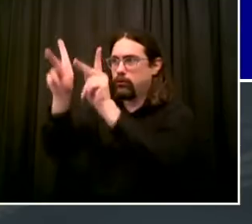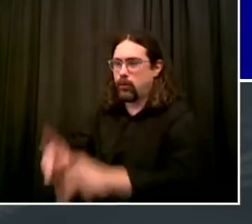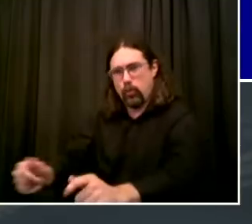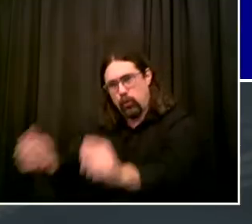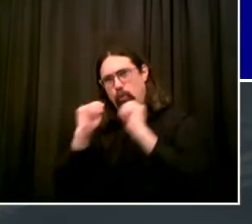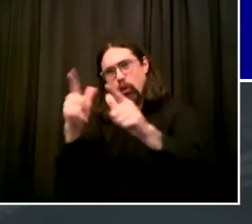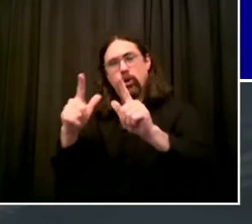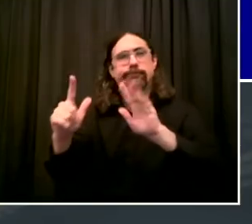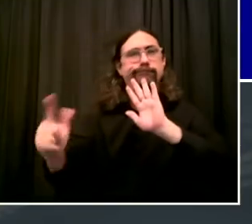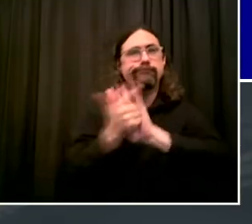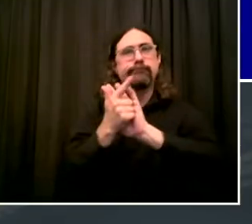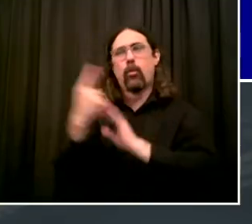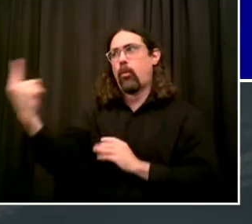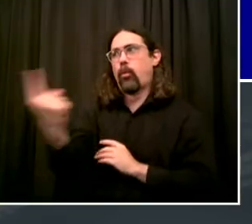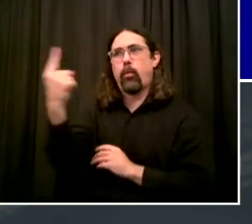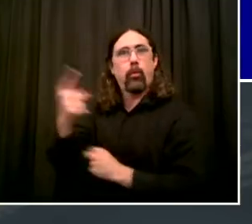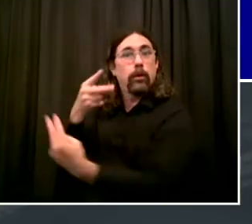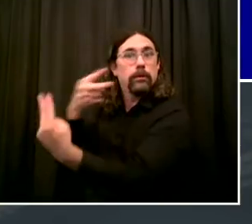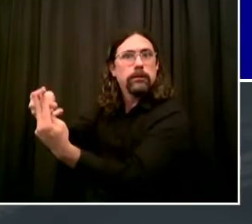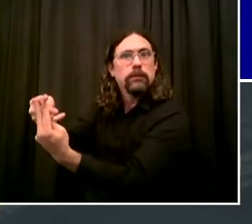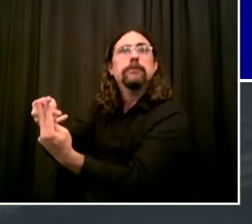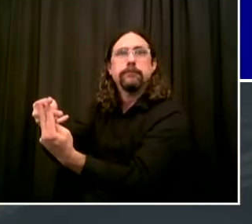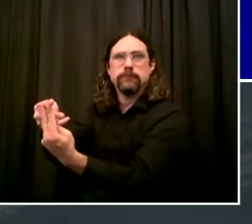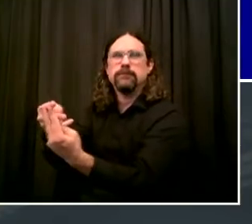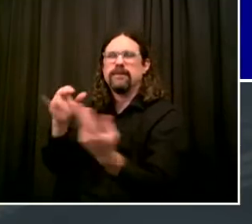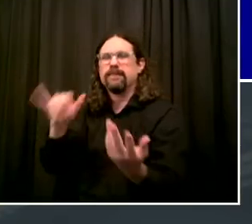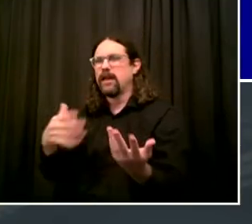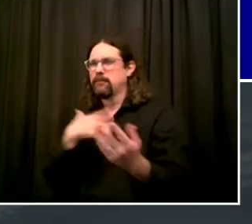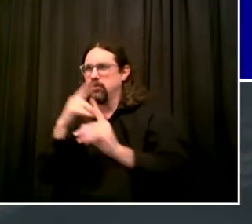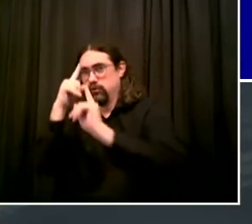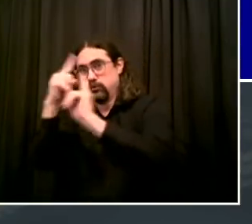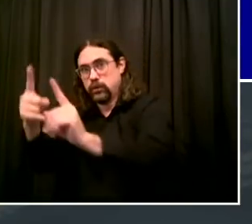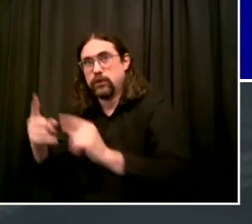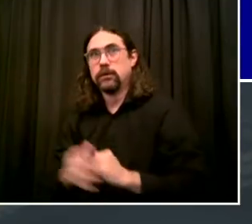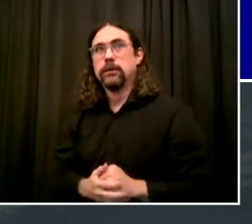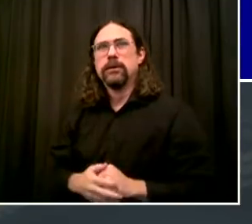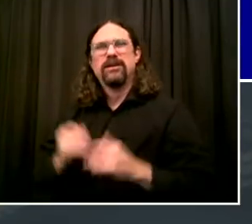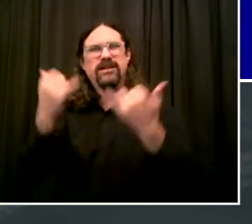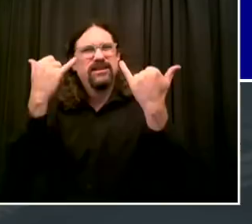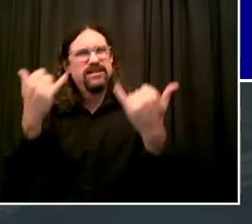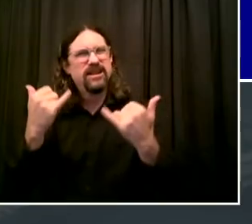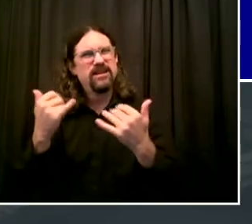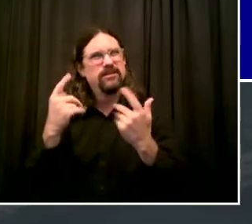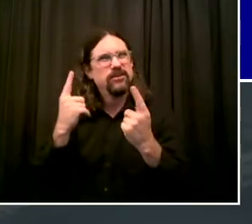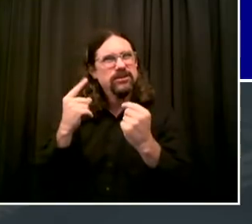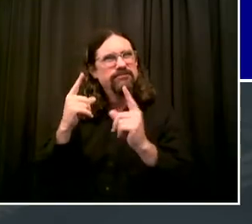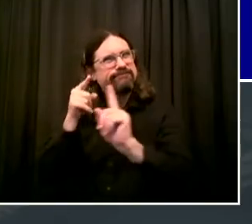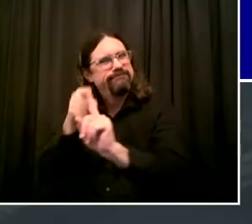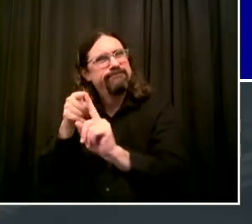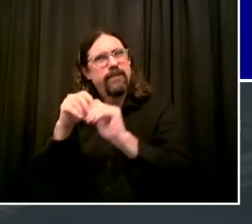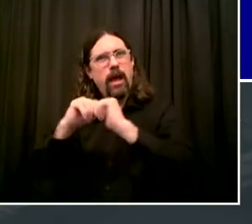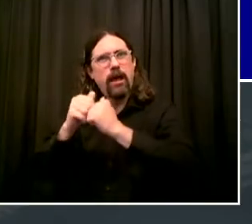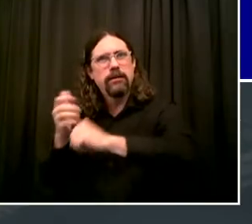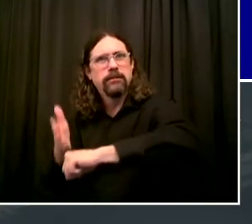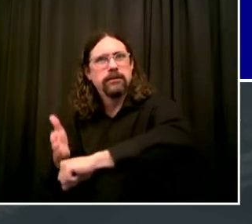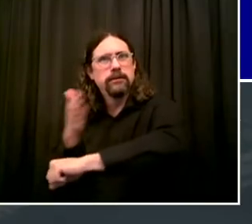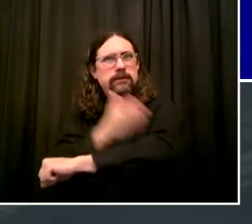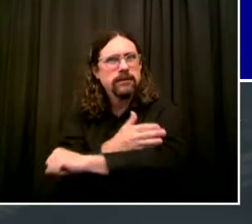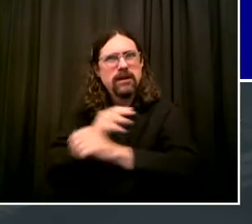EMPLOYEES ALIKE. WE KNOW THAT THER EAE RWAYS WE CAN DO THIS WITH OUT SEGREGATION.